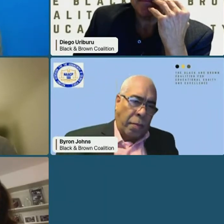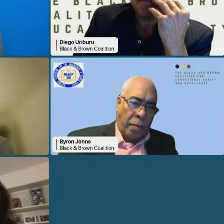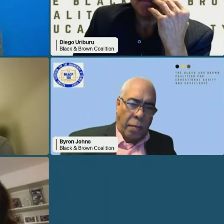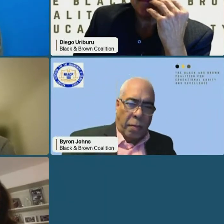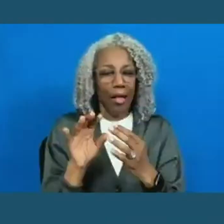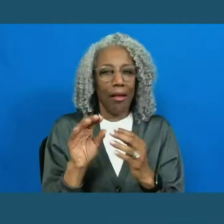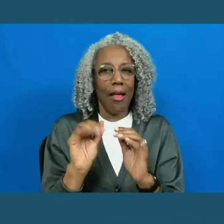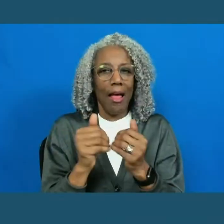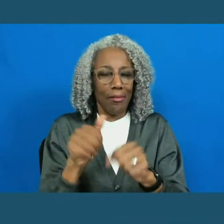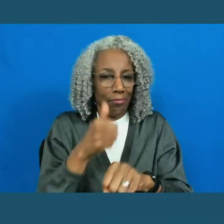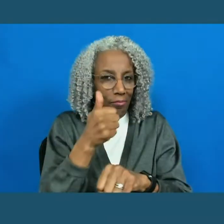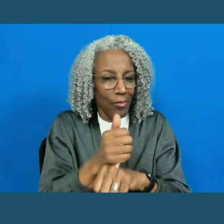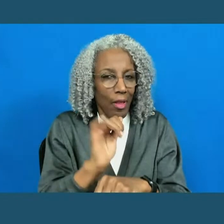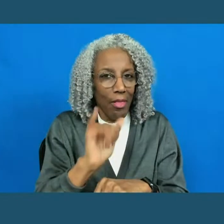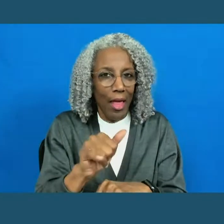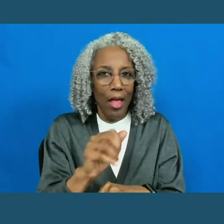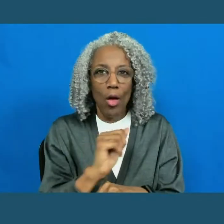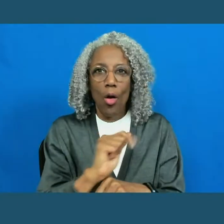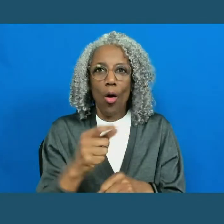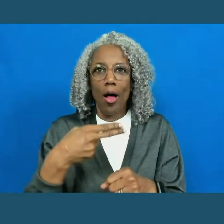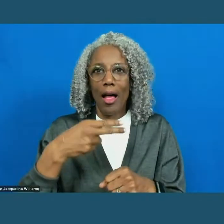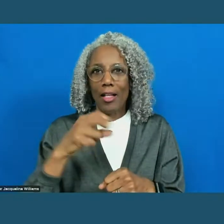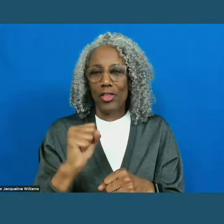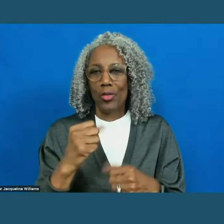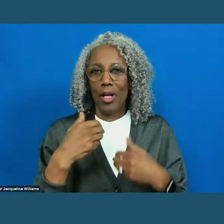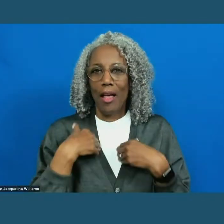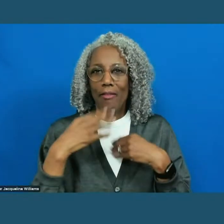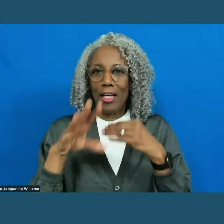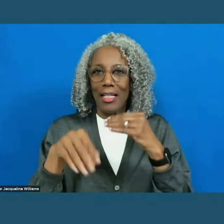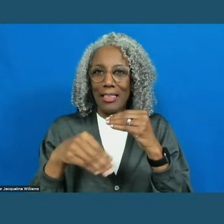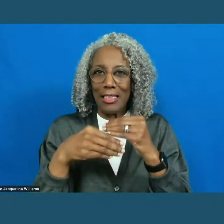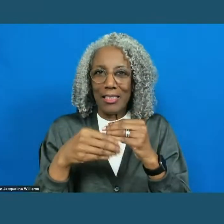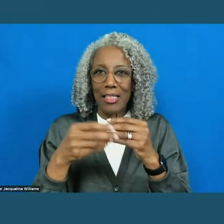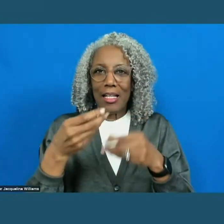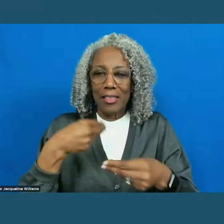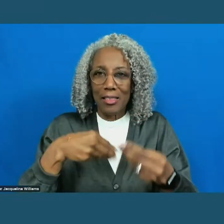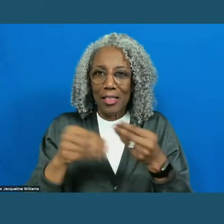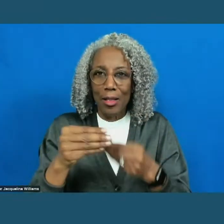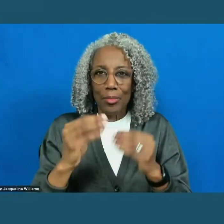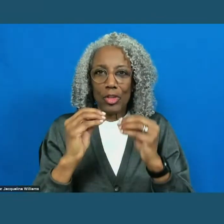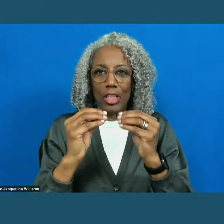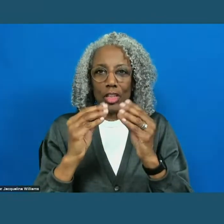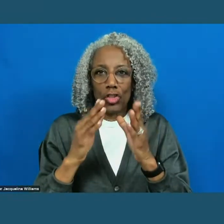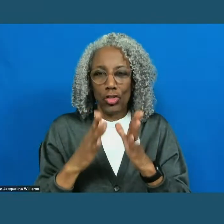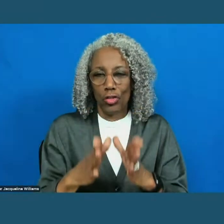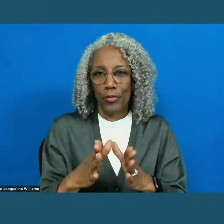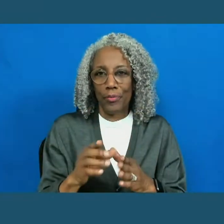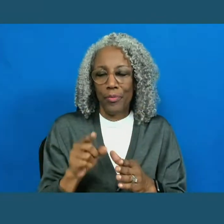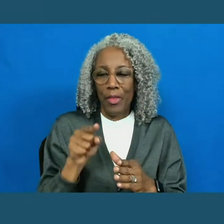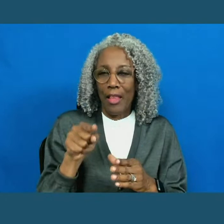around that as we seek feedback from people to build that out? l of our high schools have